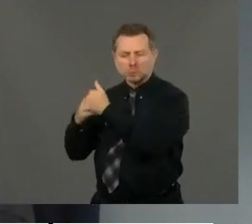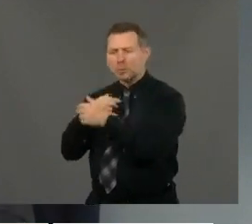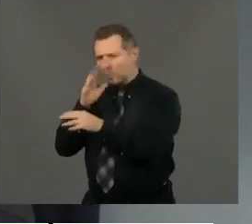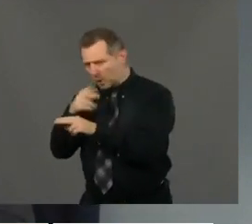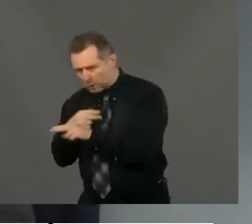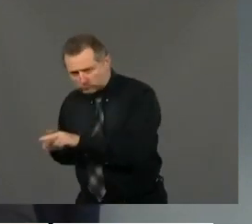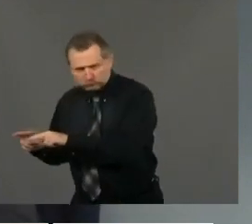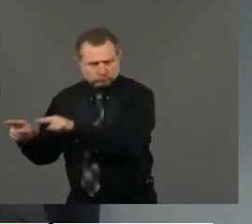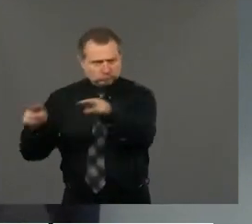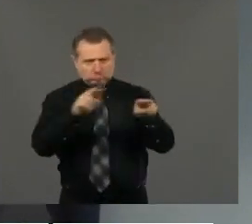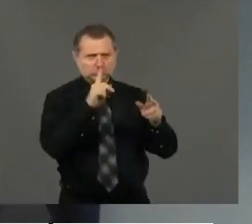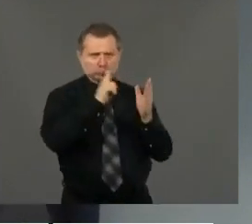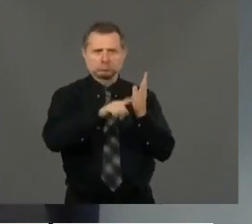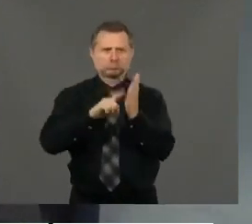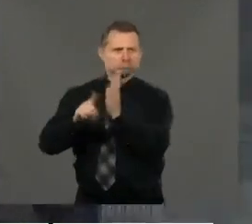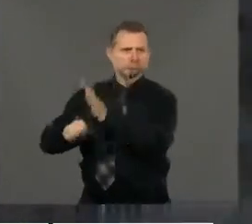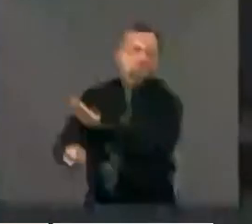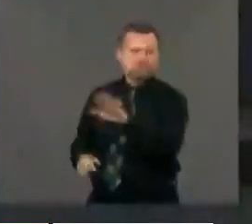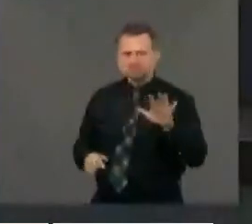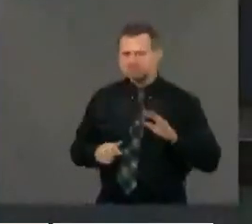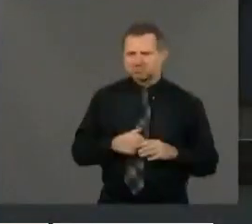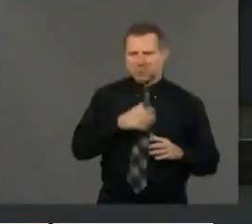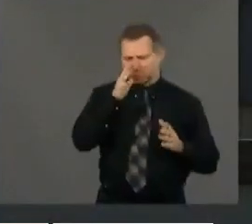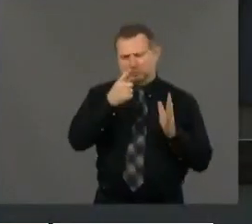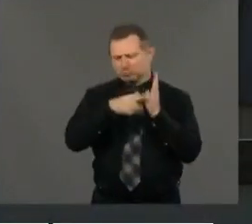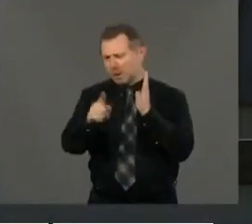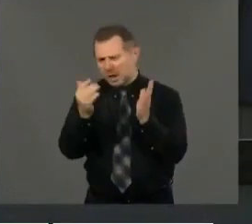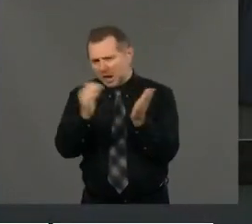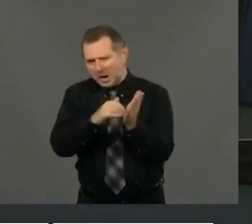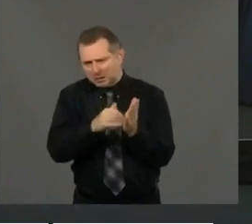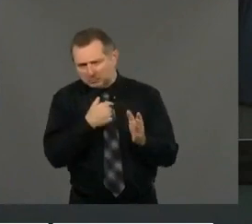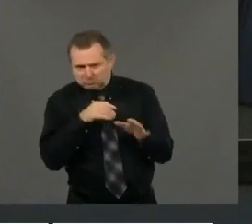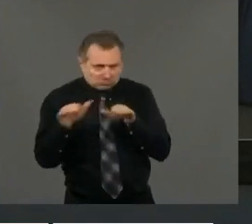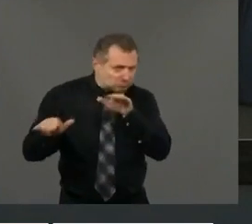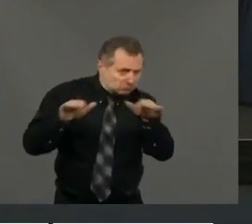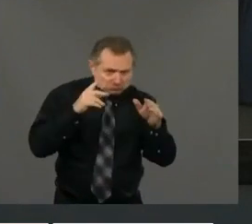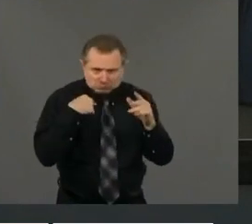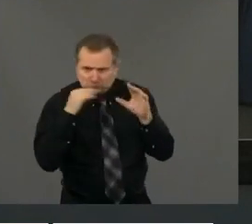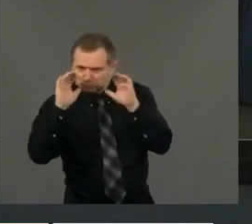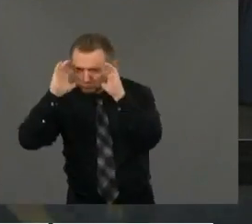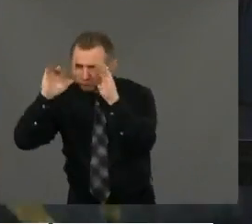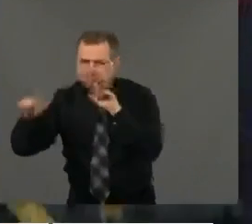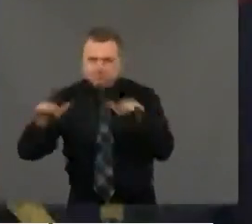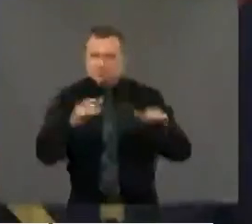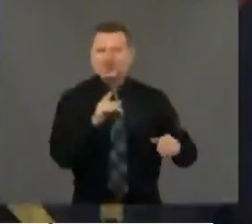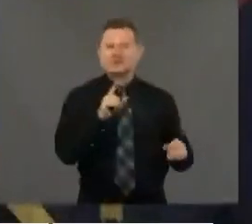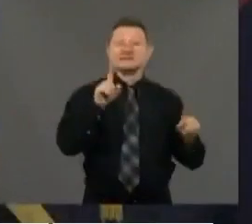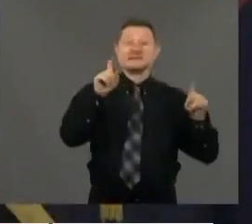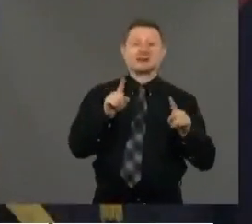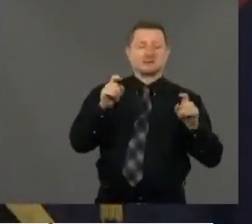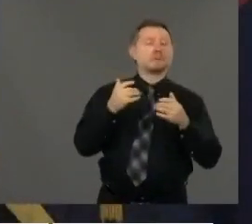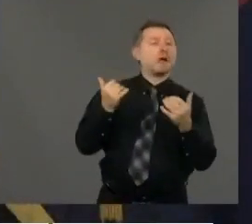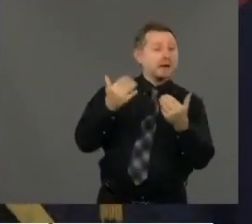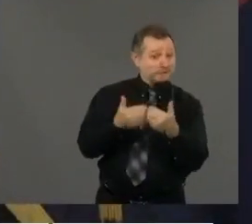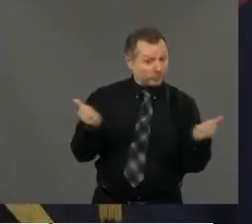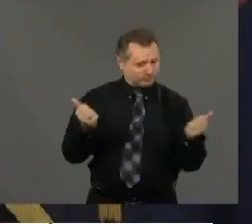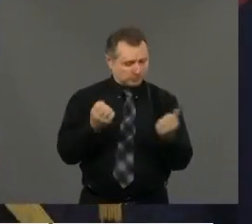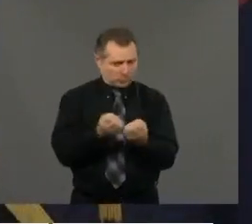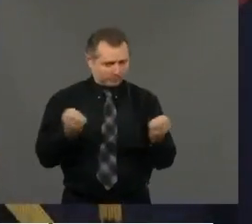WELL. SOME HAVE 120 DAYS WORTH OF MATERIALS. WE ARE TRACKING ALL OF THAT.